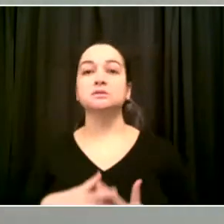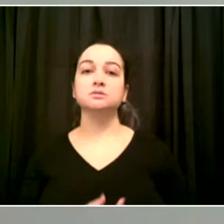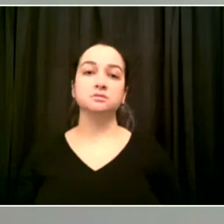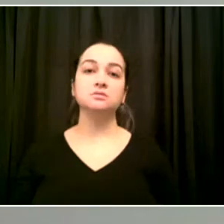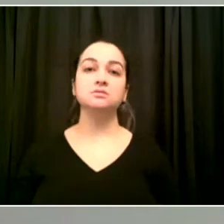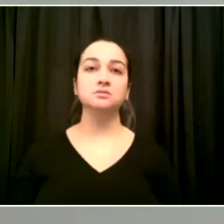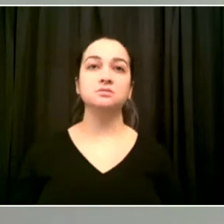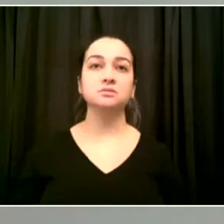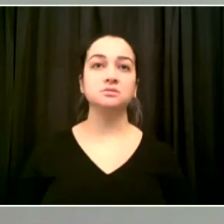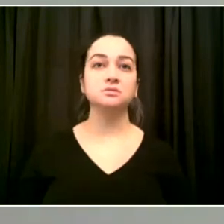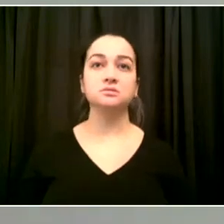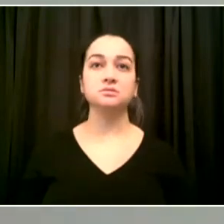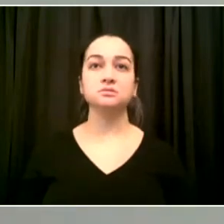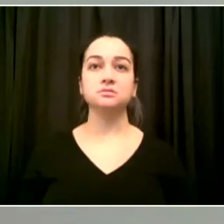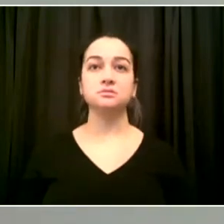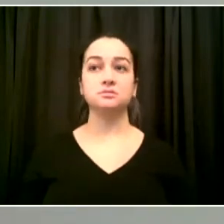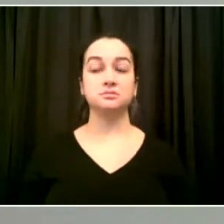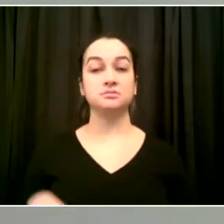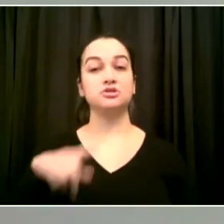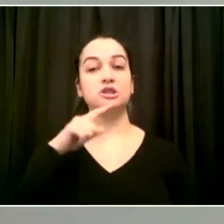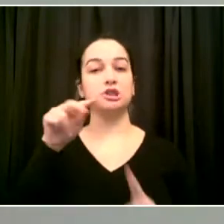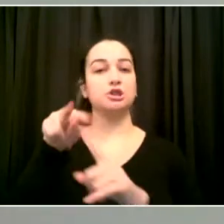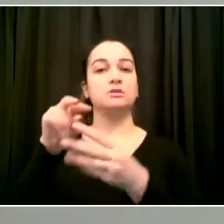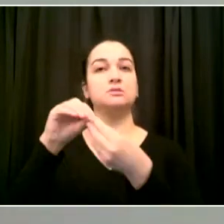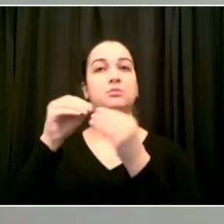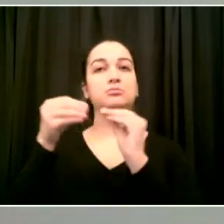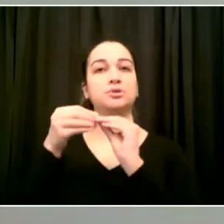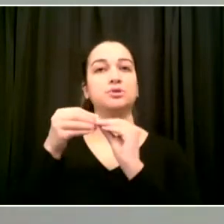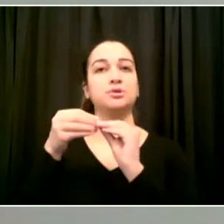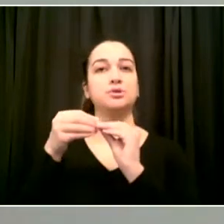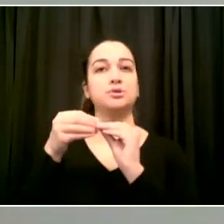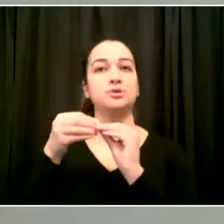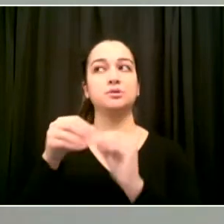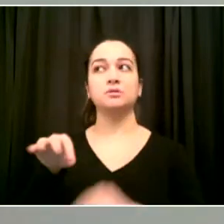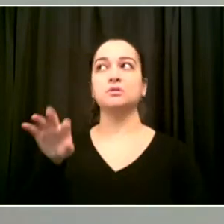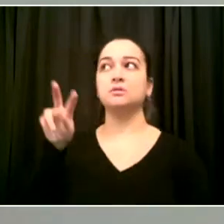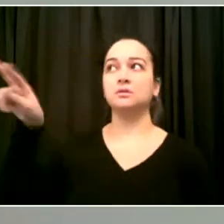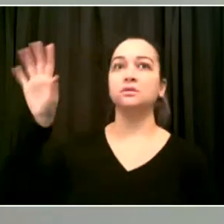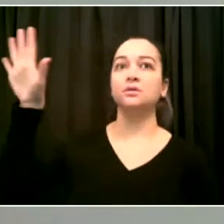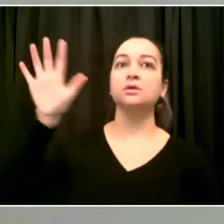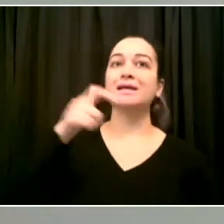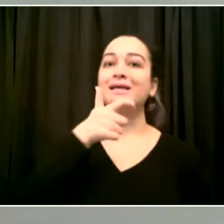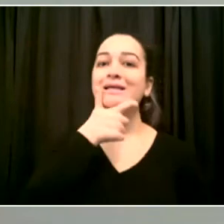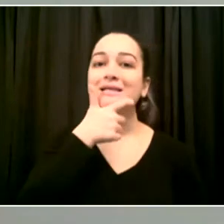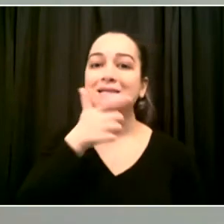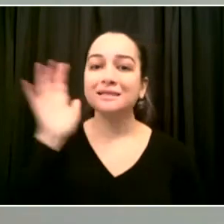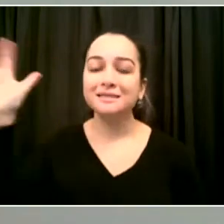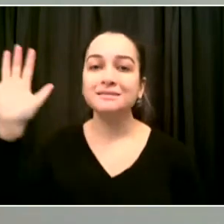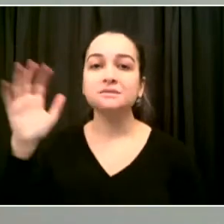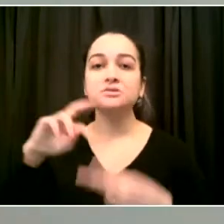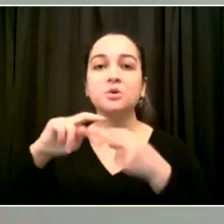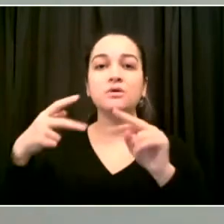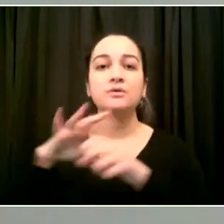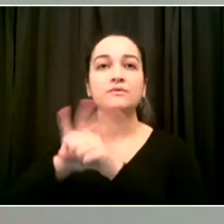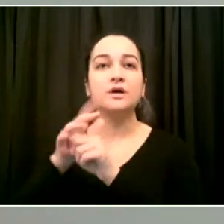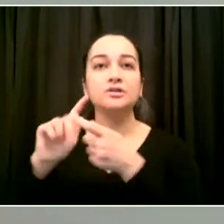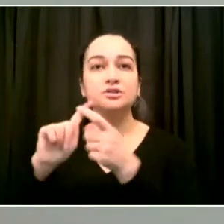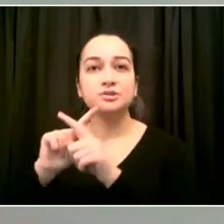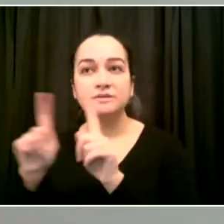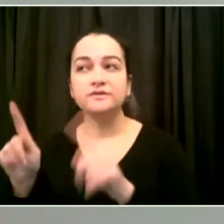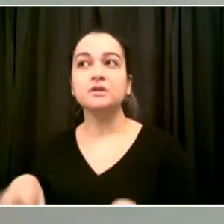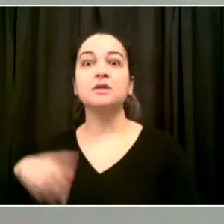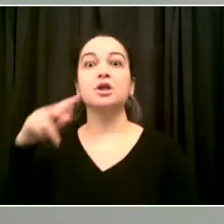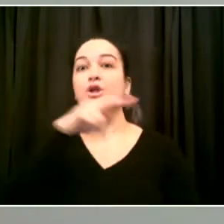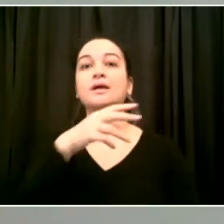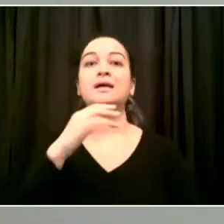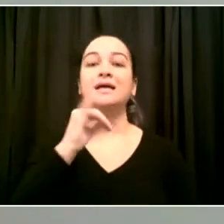EVALUATIONS THEY